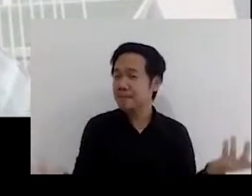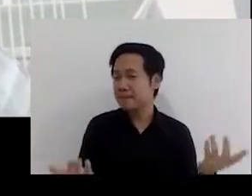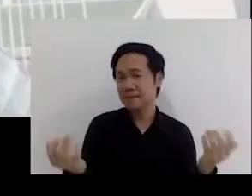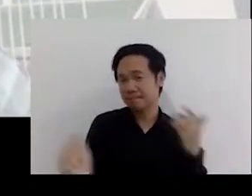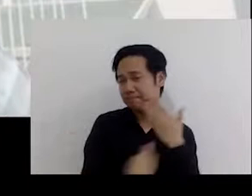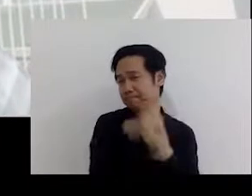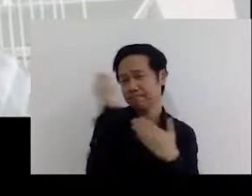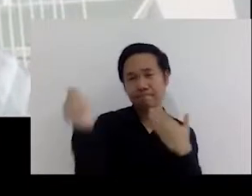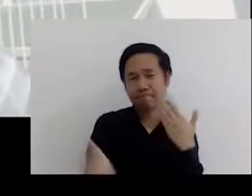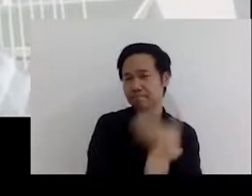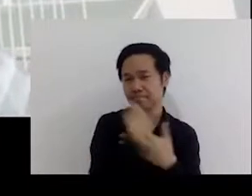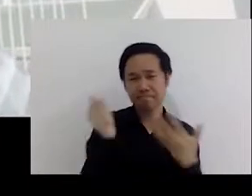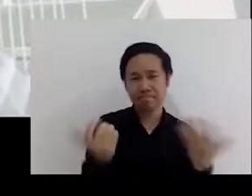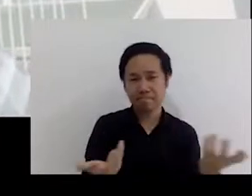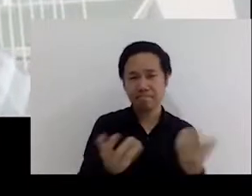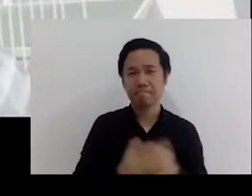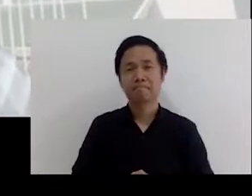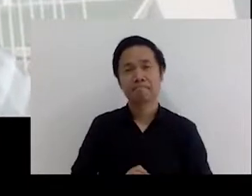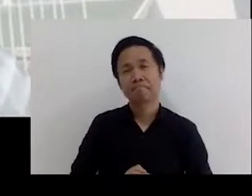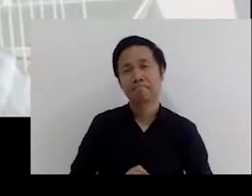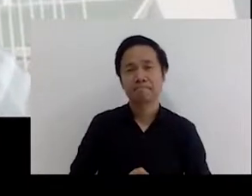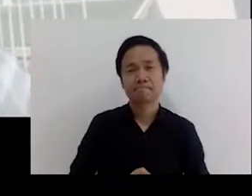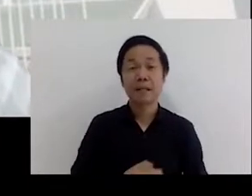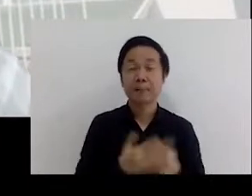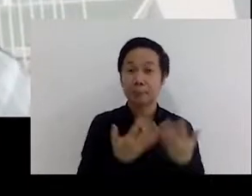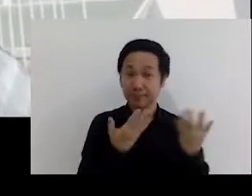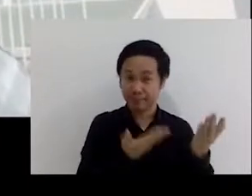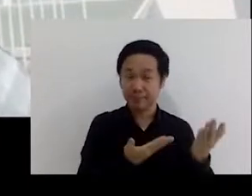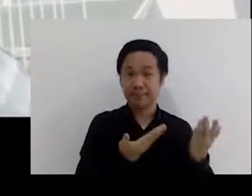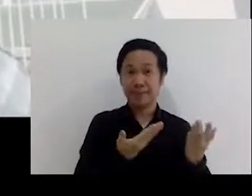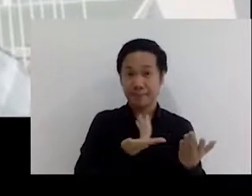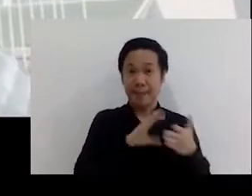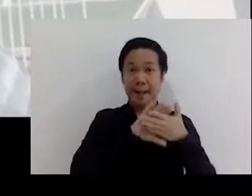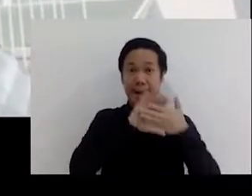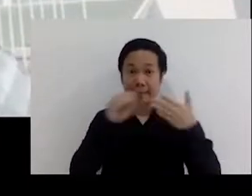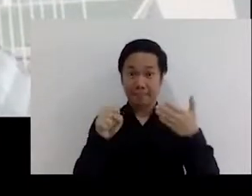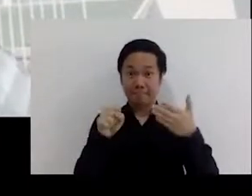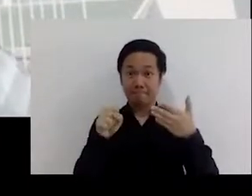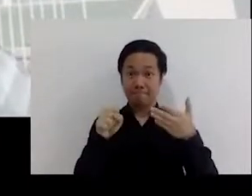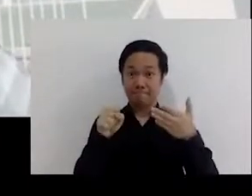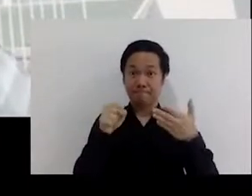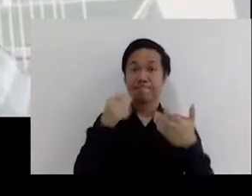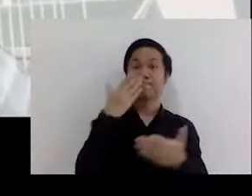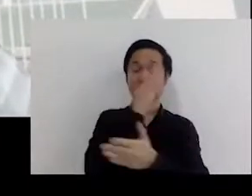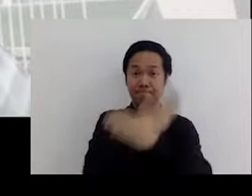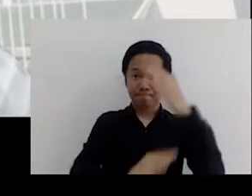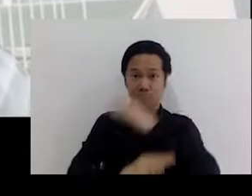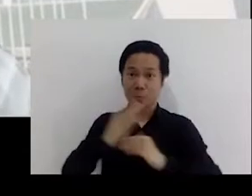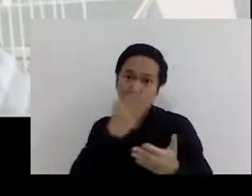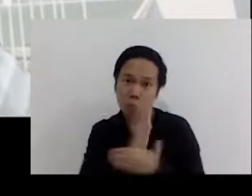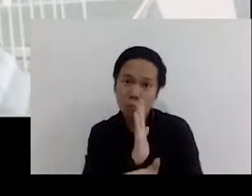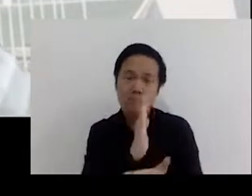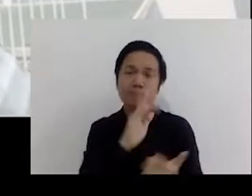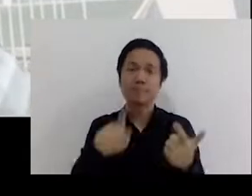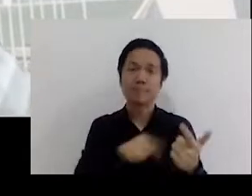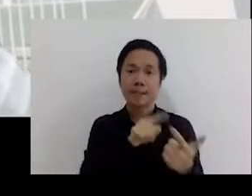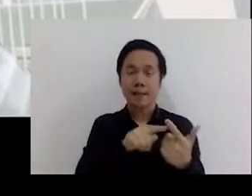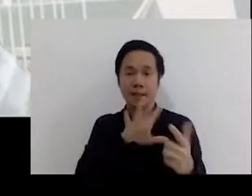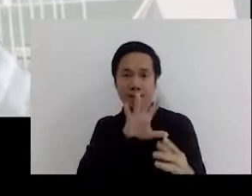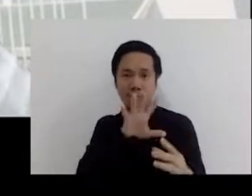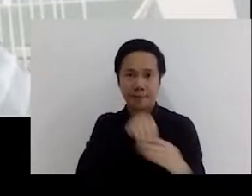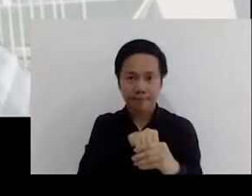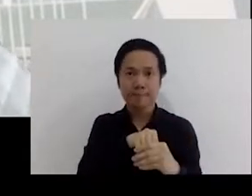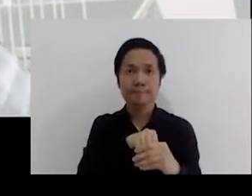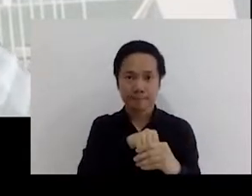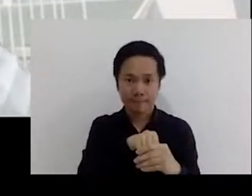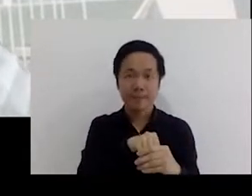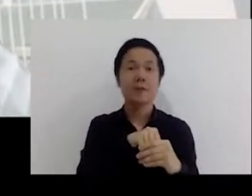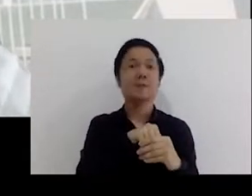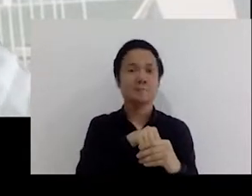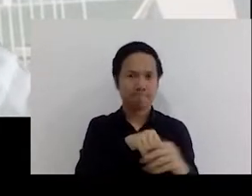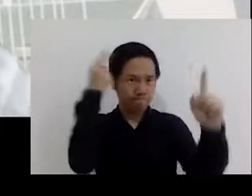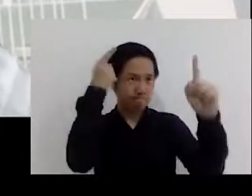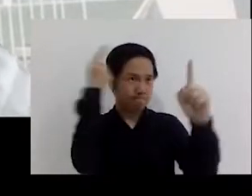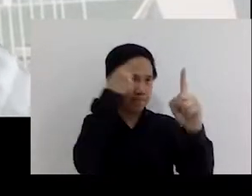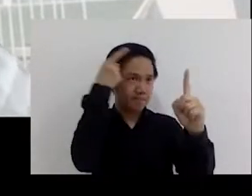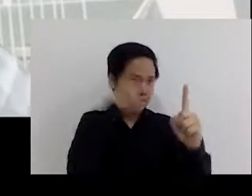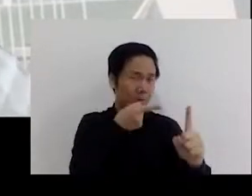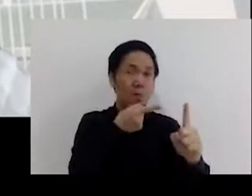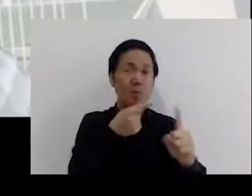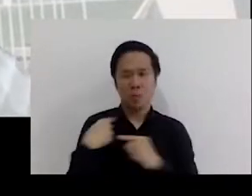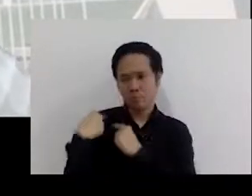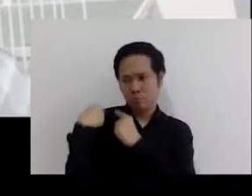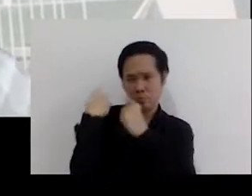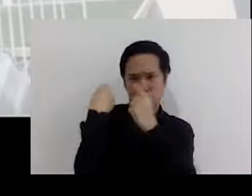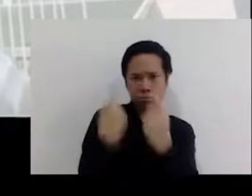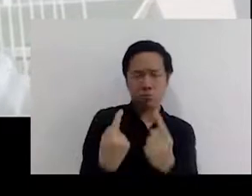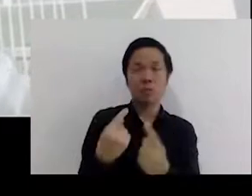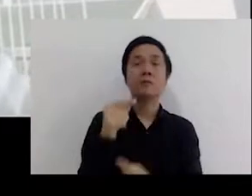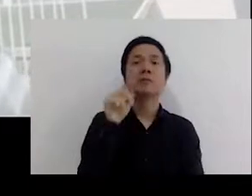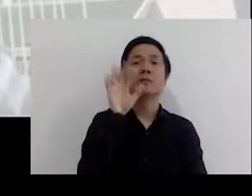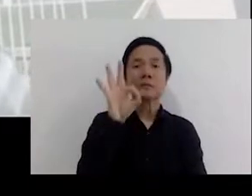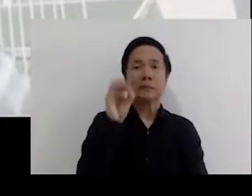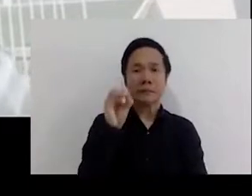for ESCAP, the promotion of disability rights and disability-inclusive development has been a priority for more than three decades.